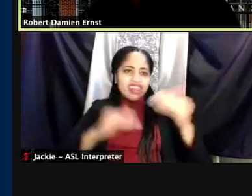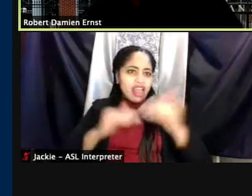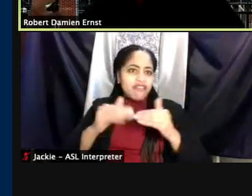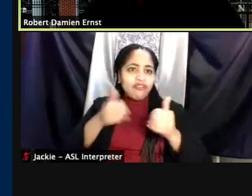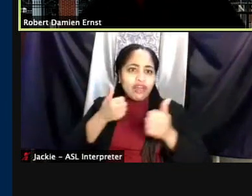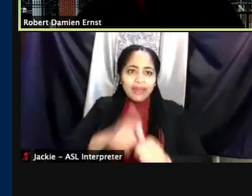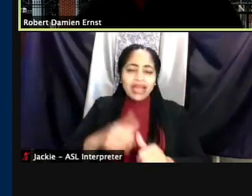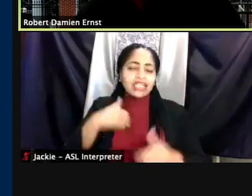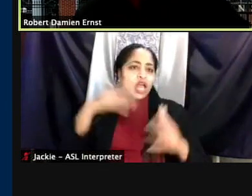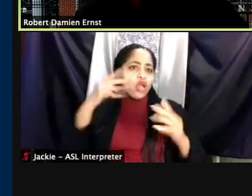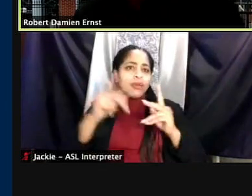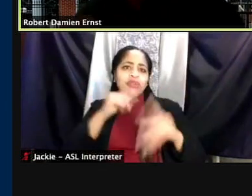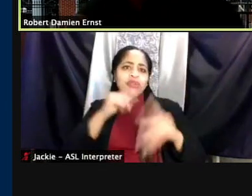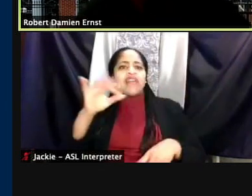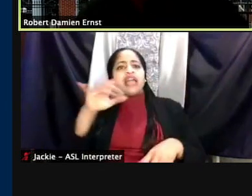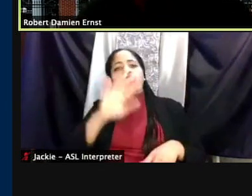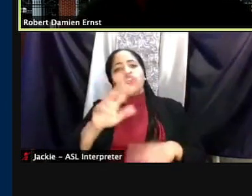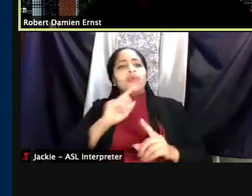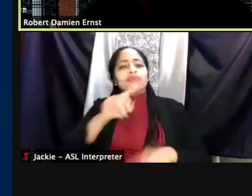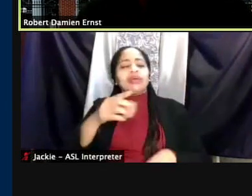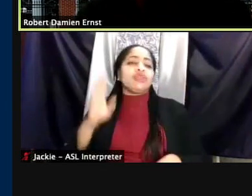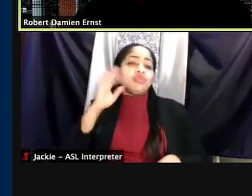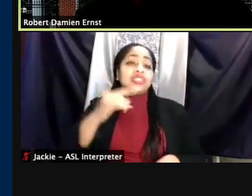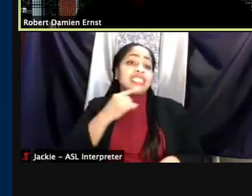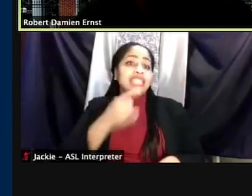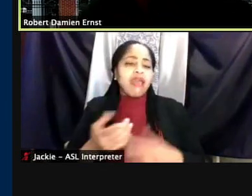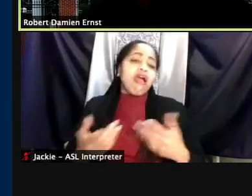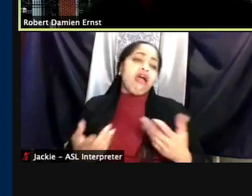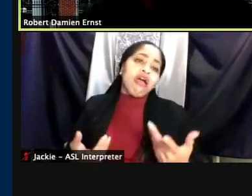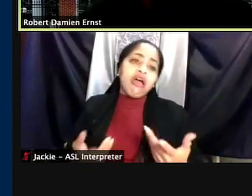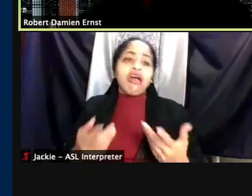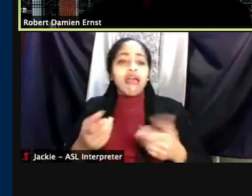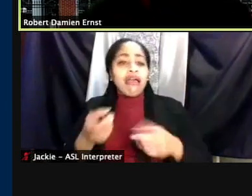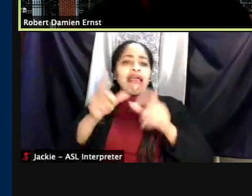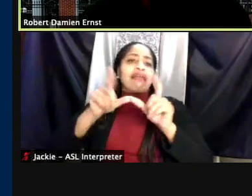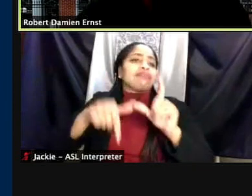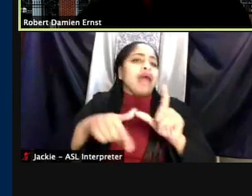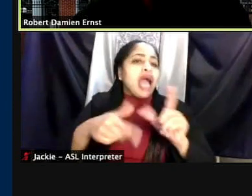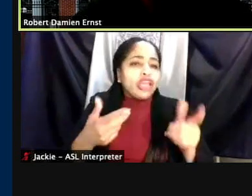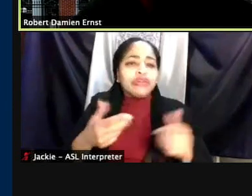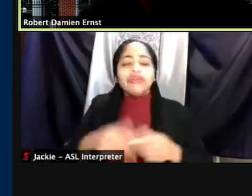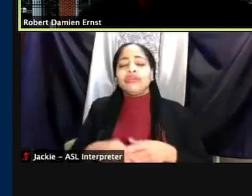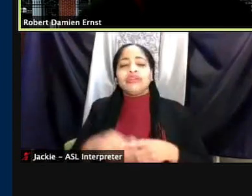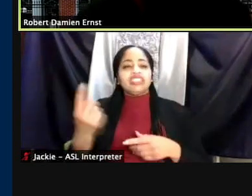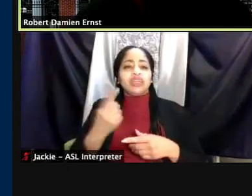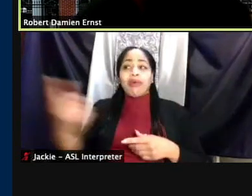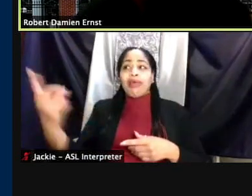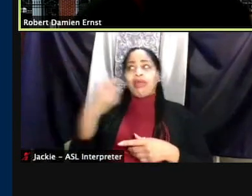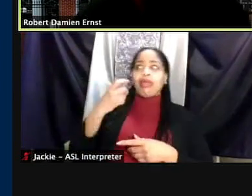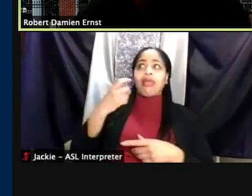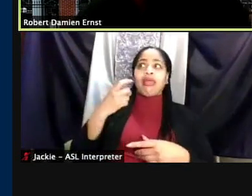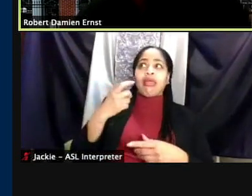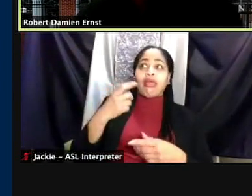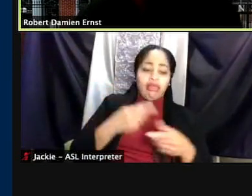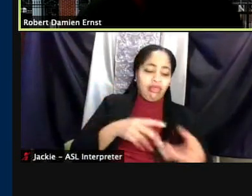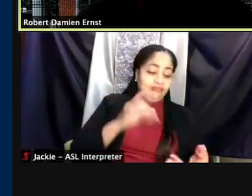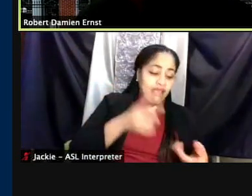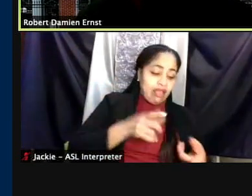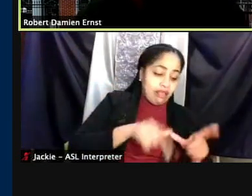that they're ResponsiBLUE is gonna say expired as somebody is asking them to look at it on campus.